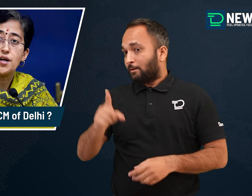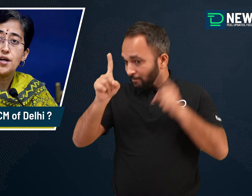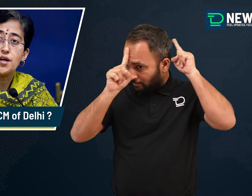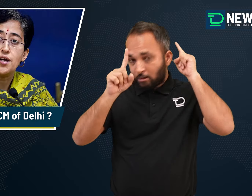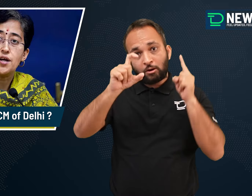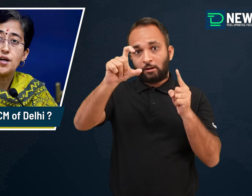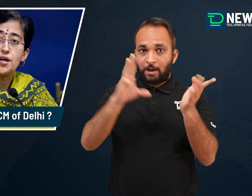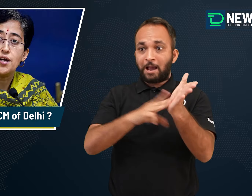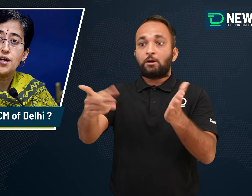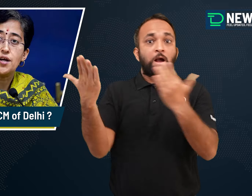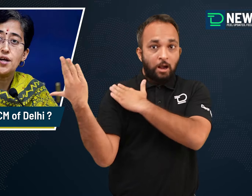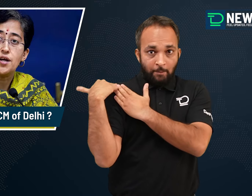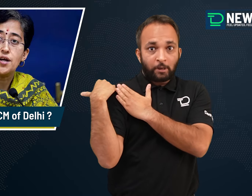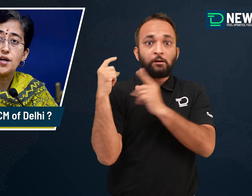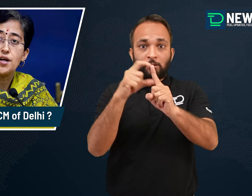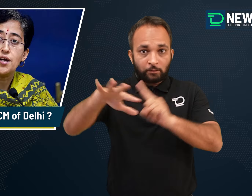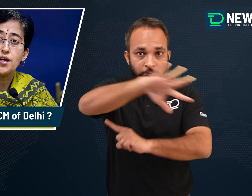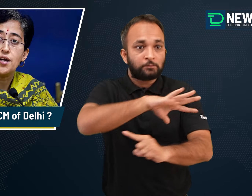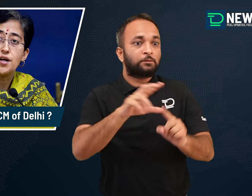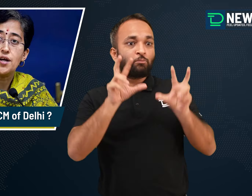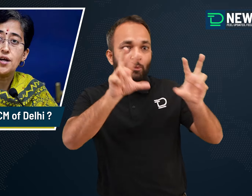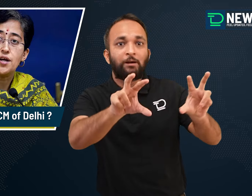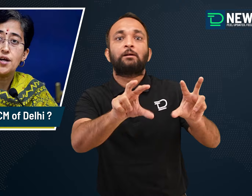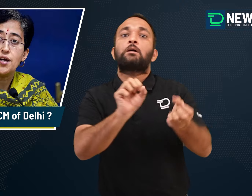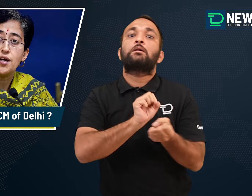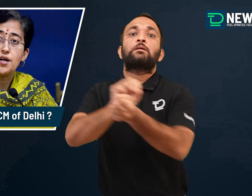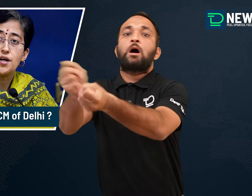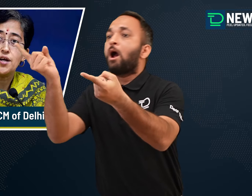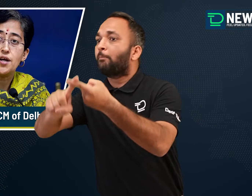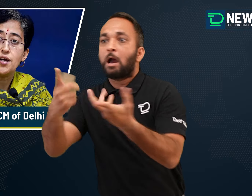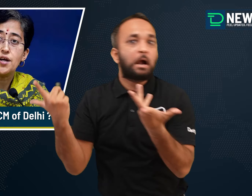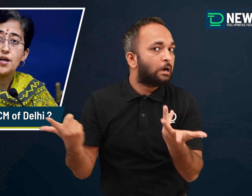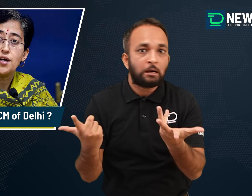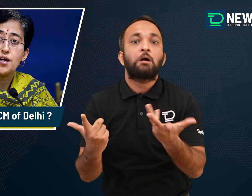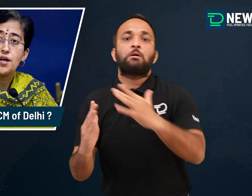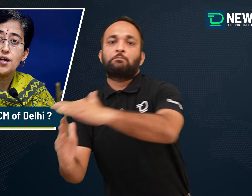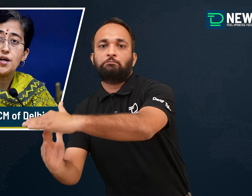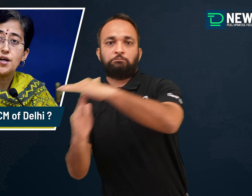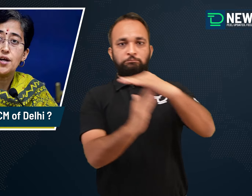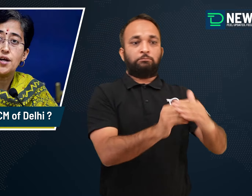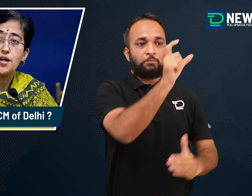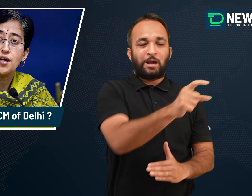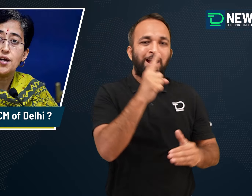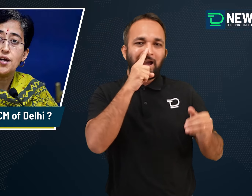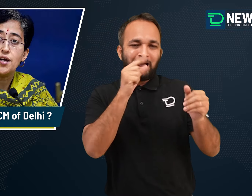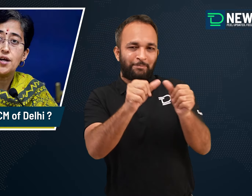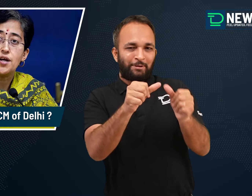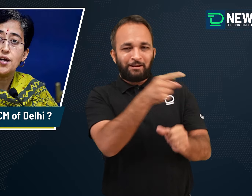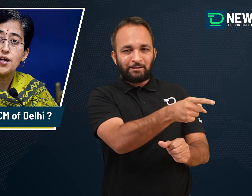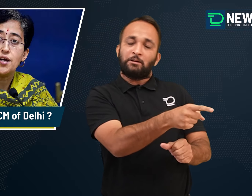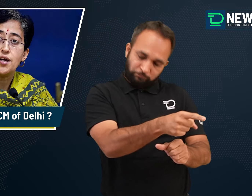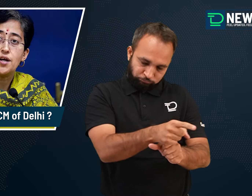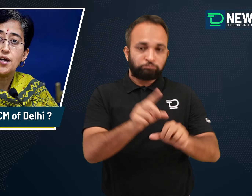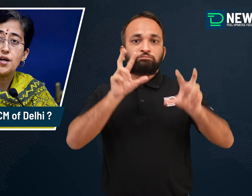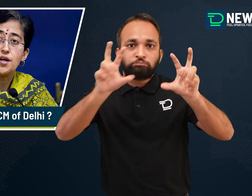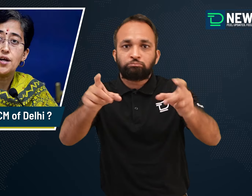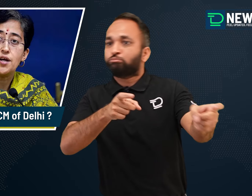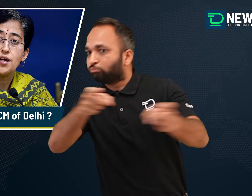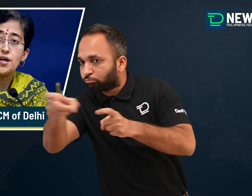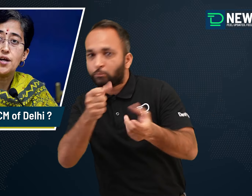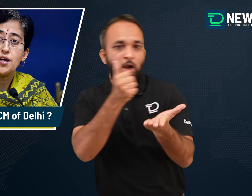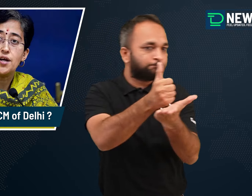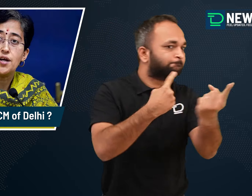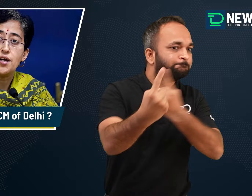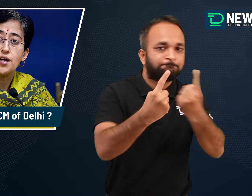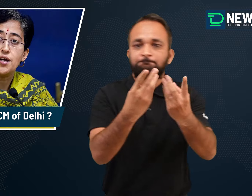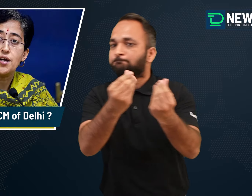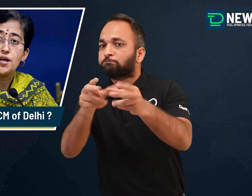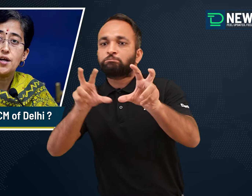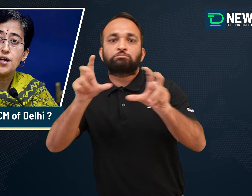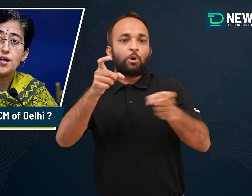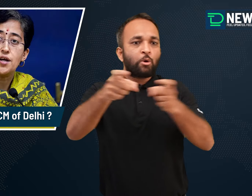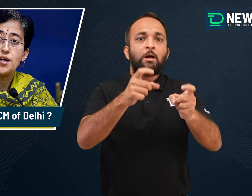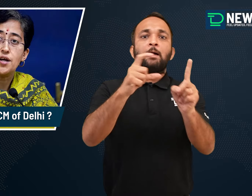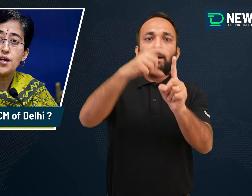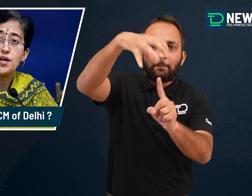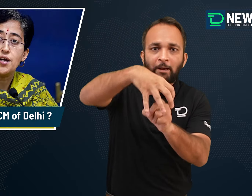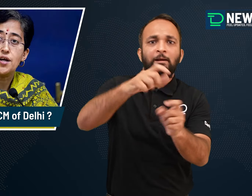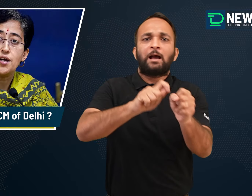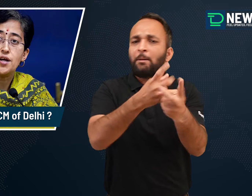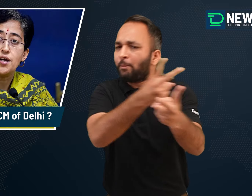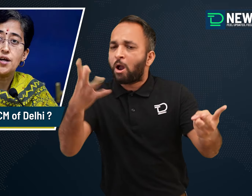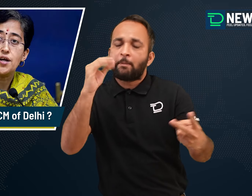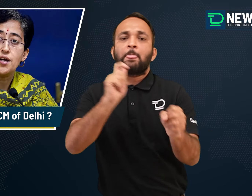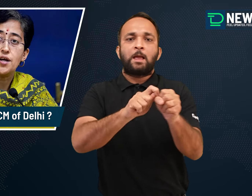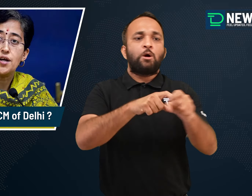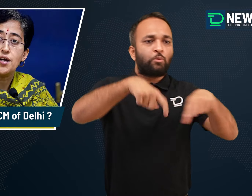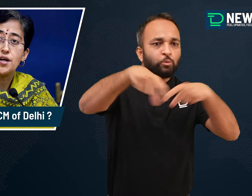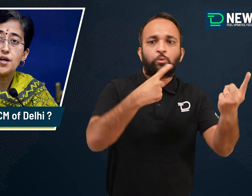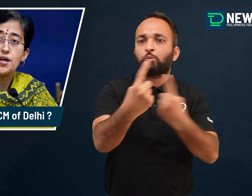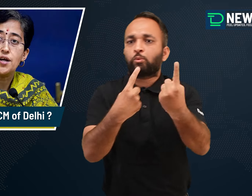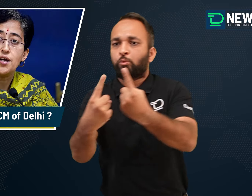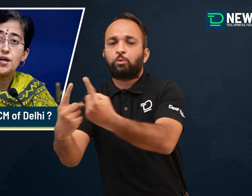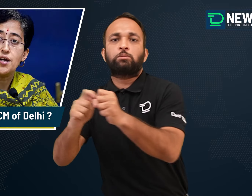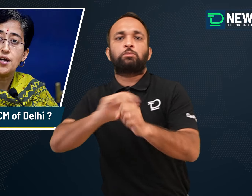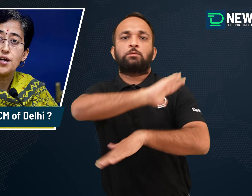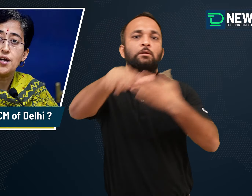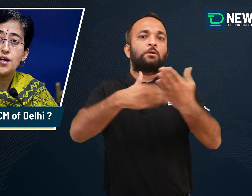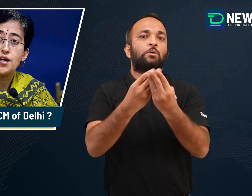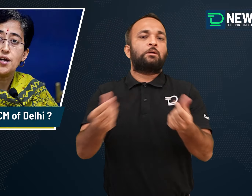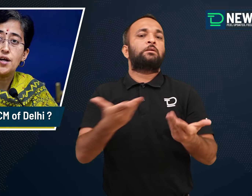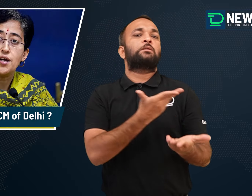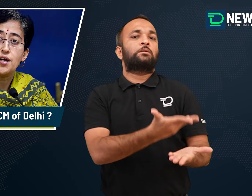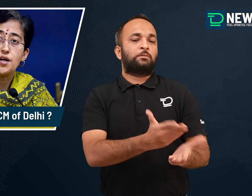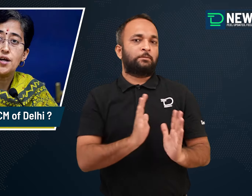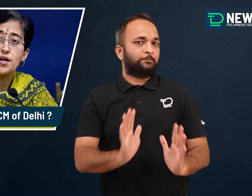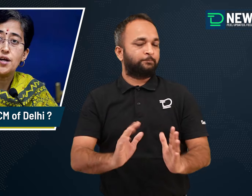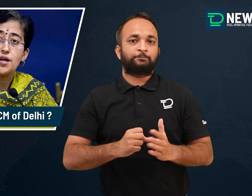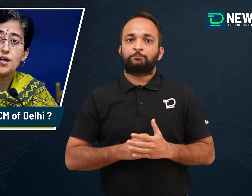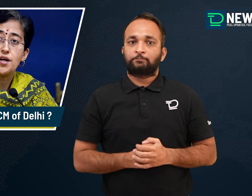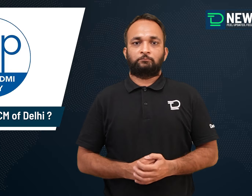She was an acting chief minister and looked after various important departments.